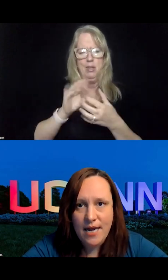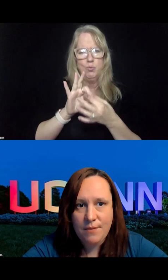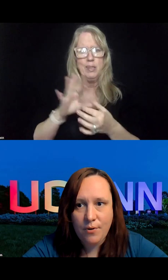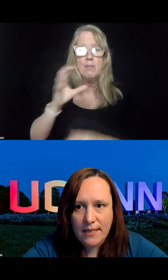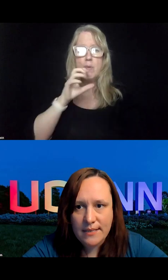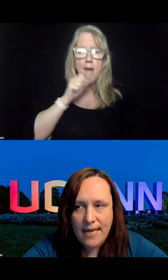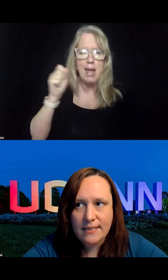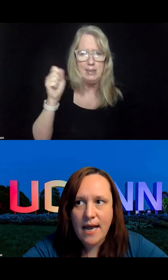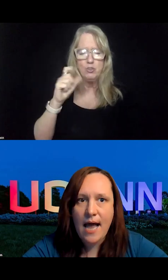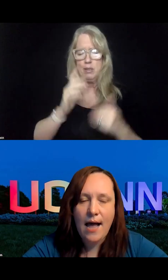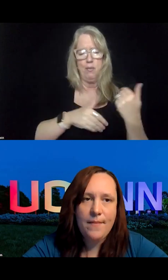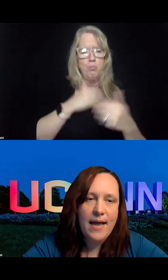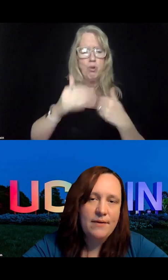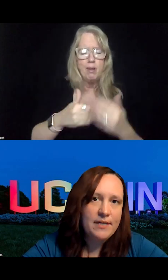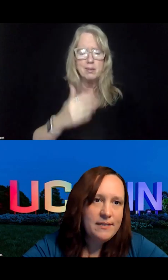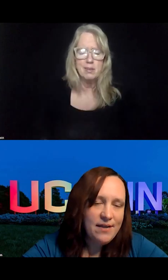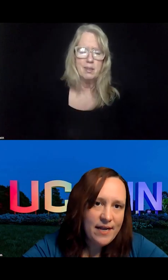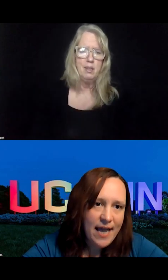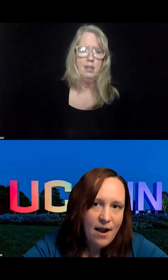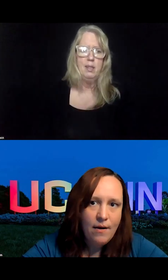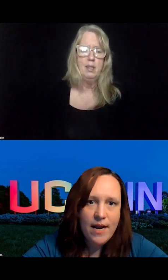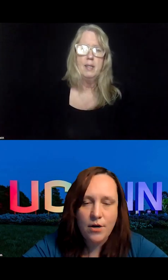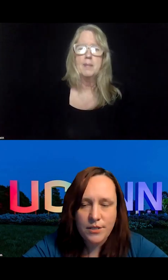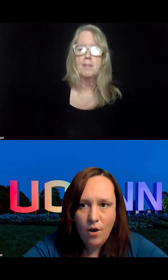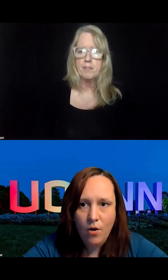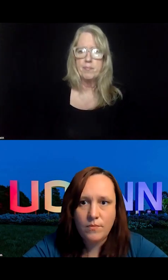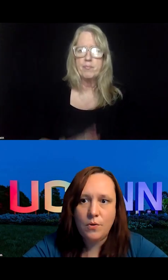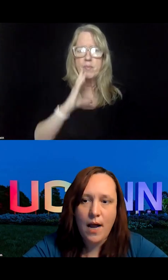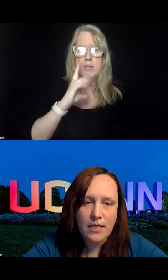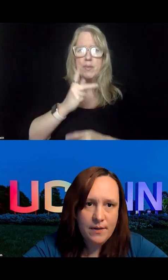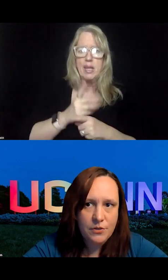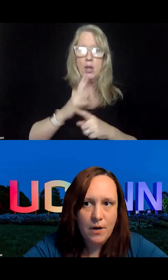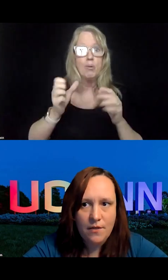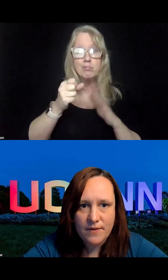THE AGING PROCESS AND RECEIVED CARE IN NURSING HOMING OR OTHER